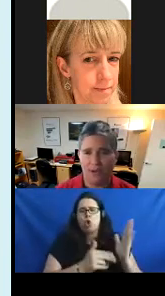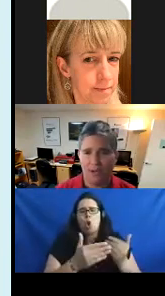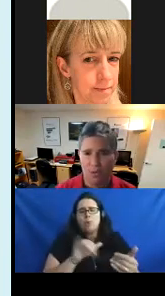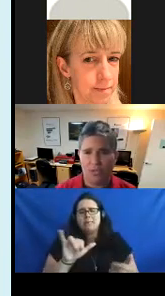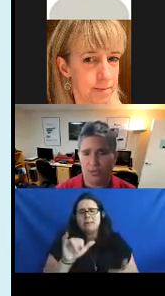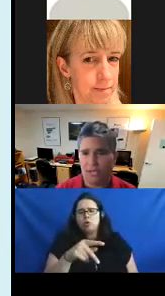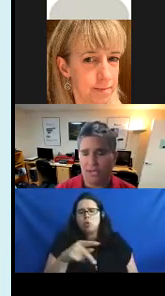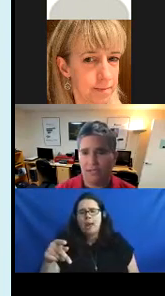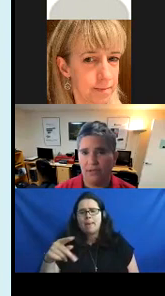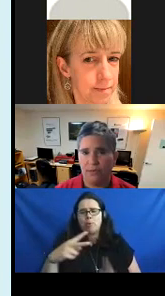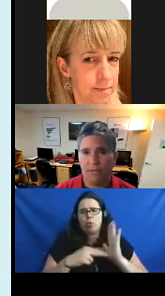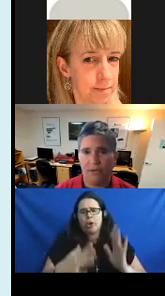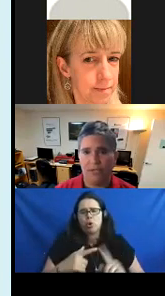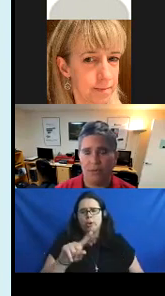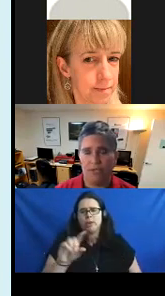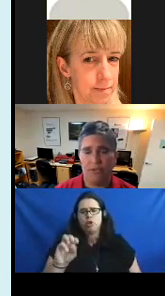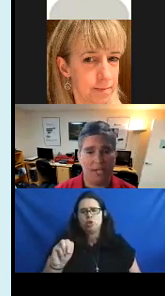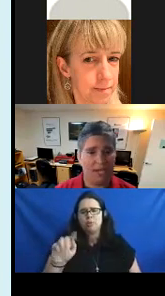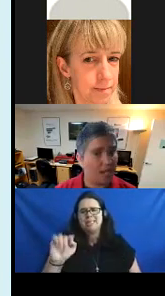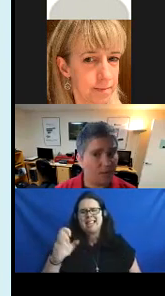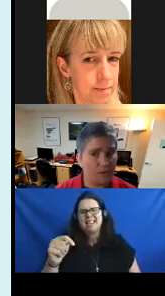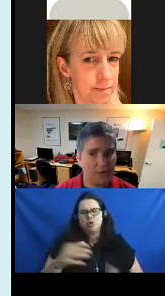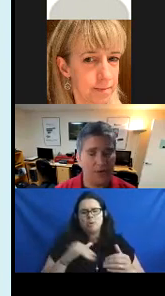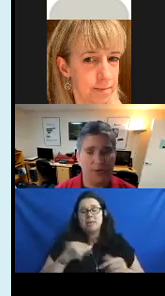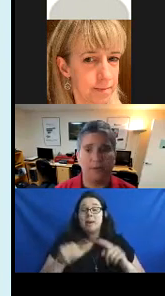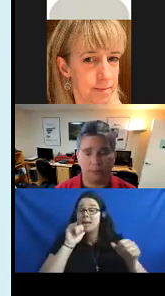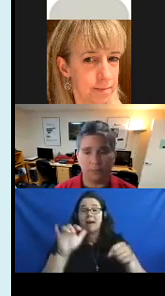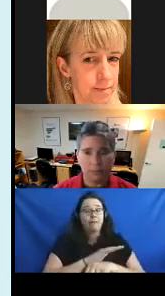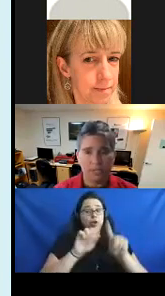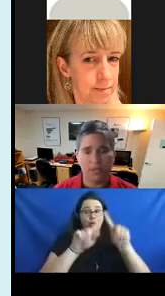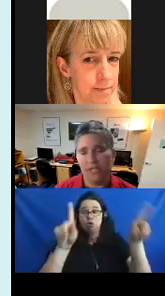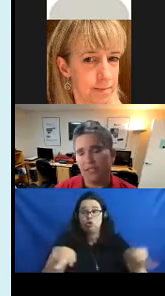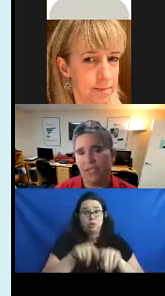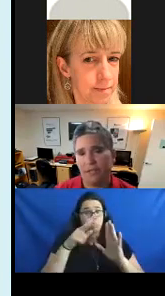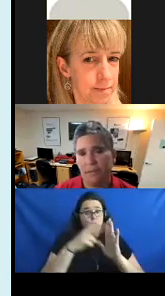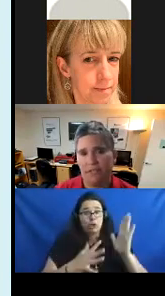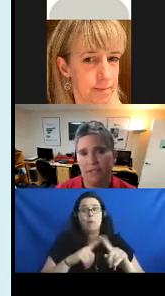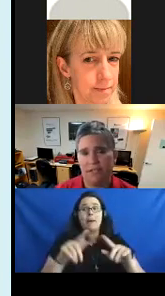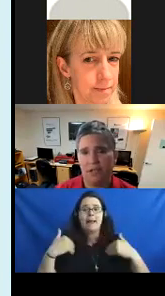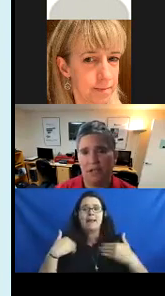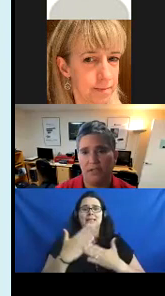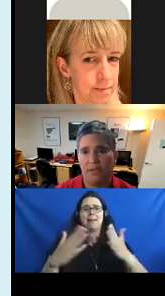WITH ZOOM TEXT. NOT A FULL SCREEN READER BUT IT DOES HAVE SOME BASIC SPEECH